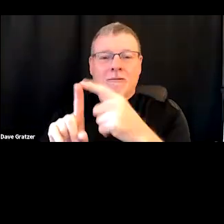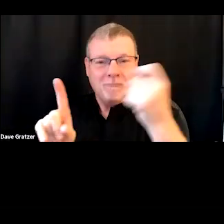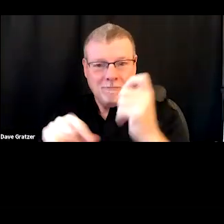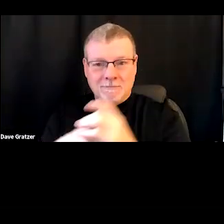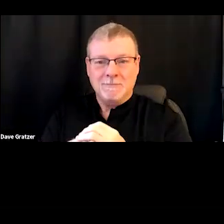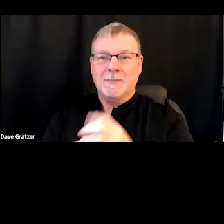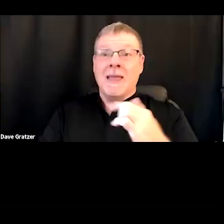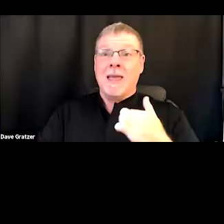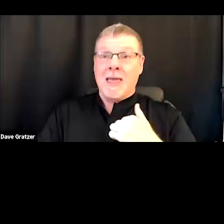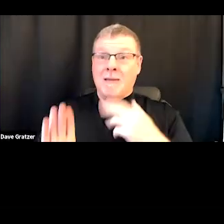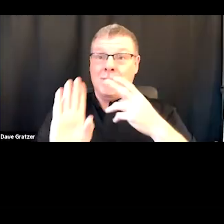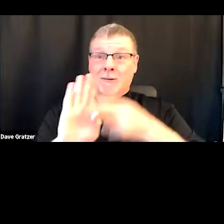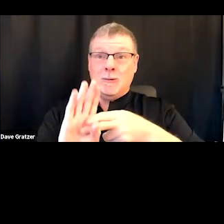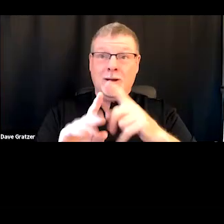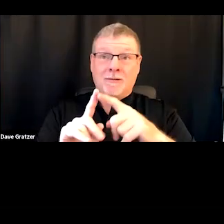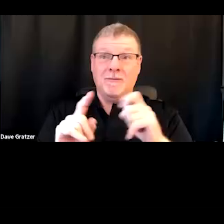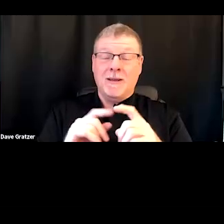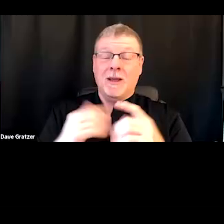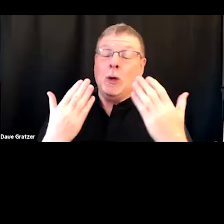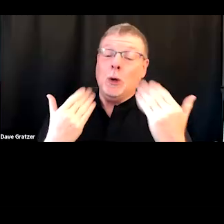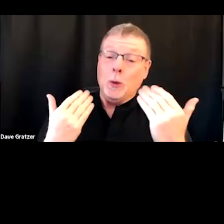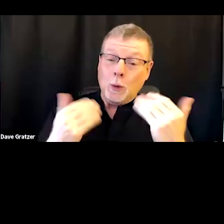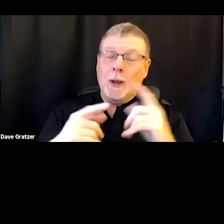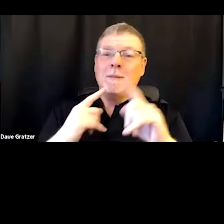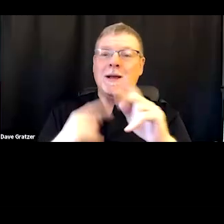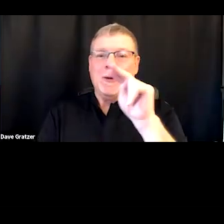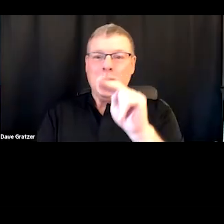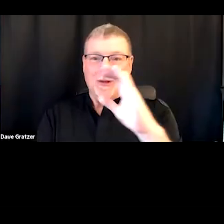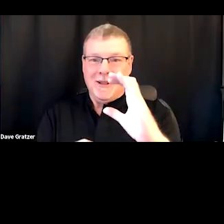I am joining from a cool but sunny North Carolina today.